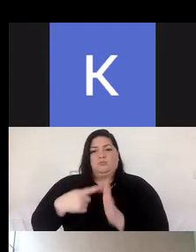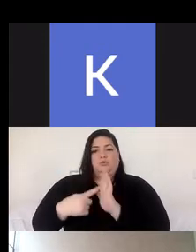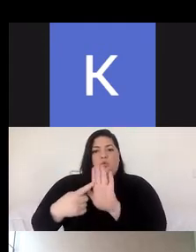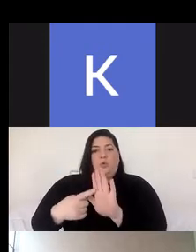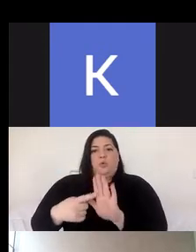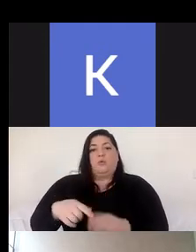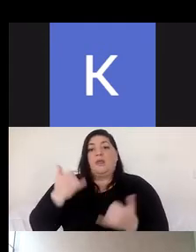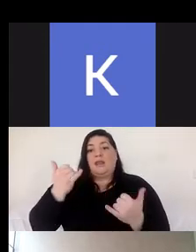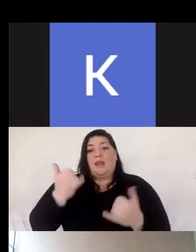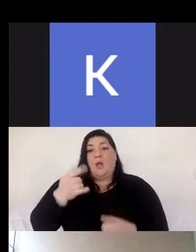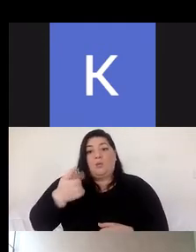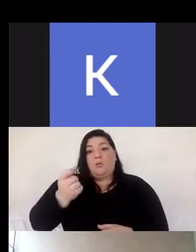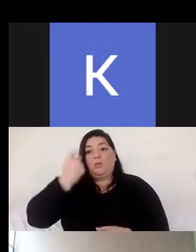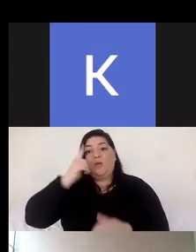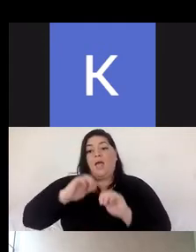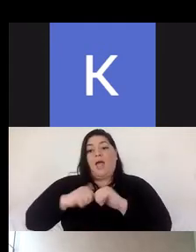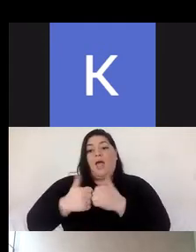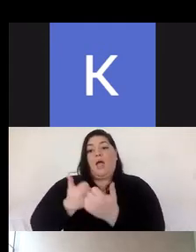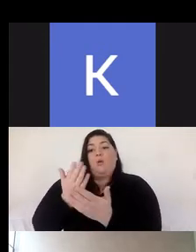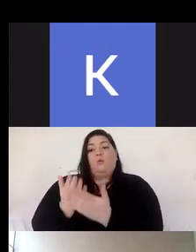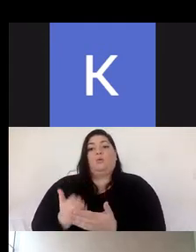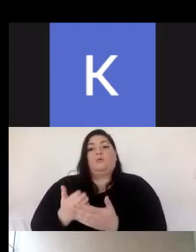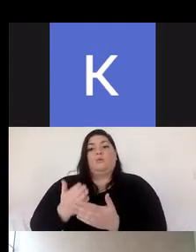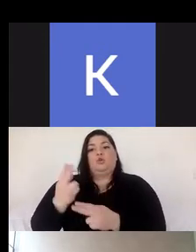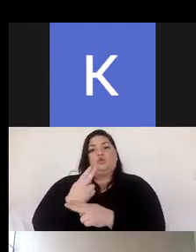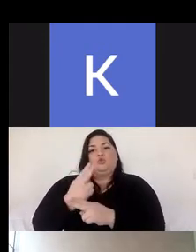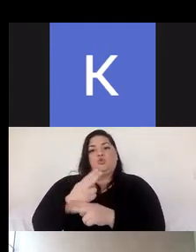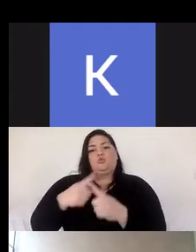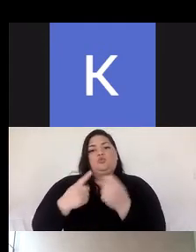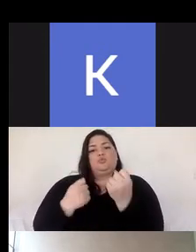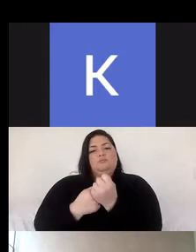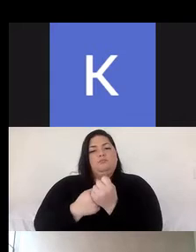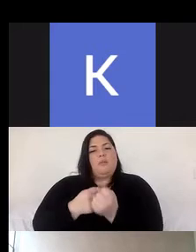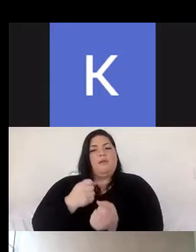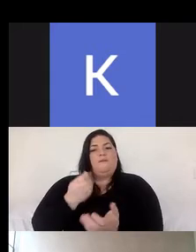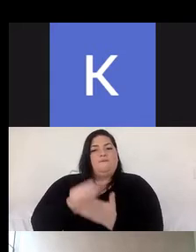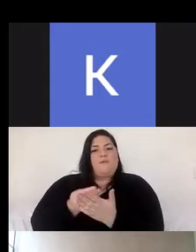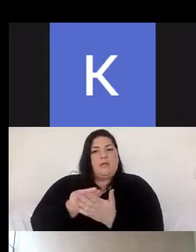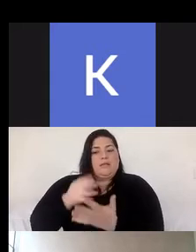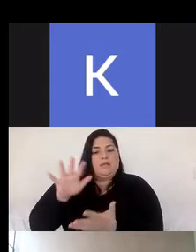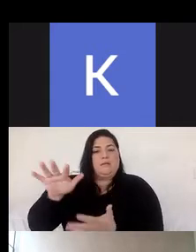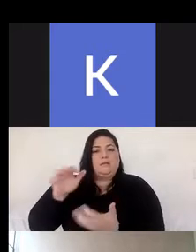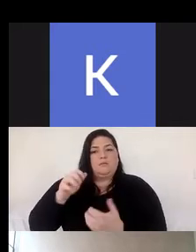being used to support VAWA funding, provide rationale for new purpose areas,